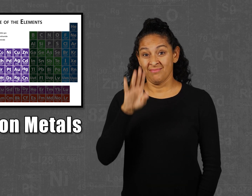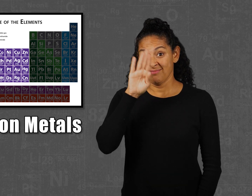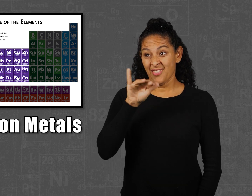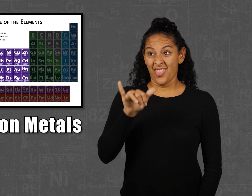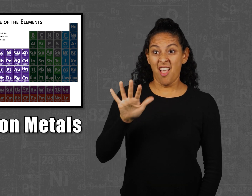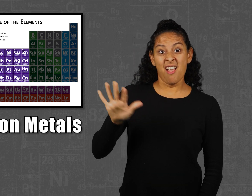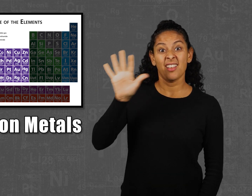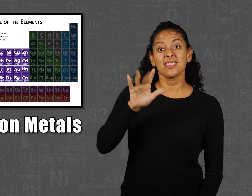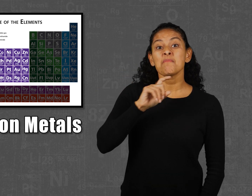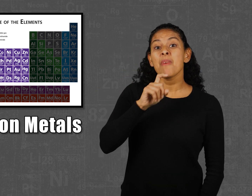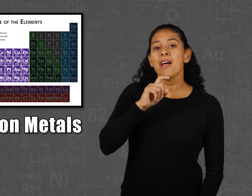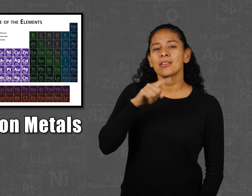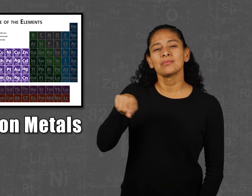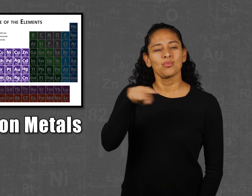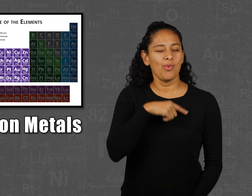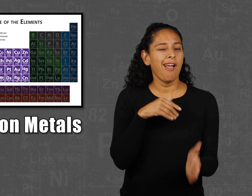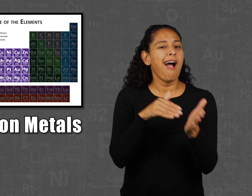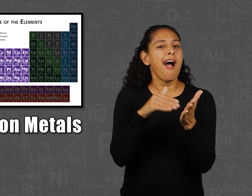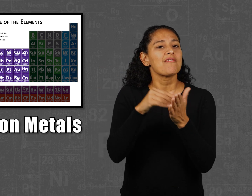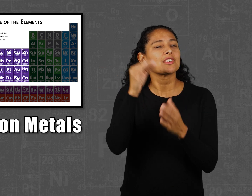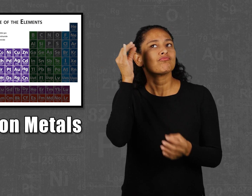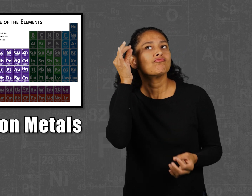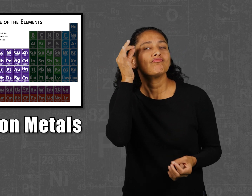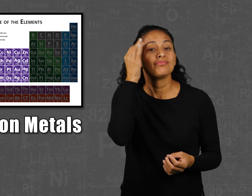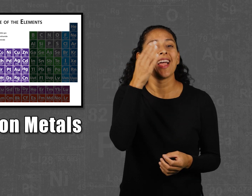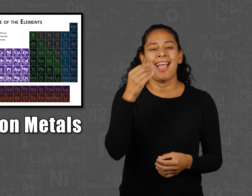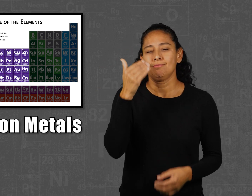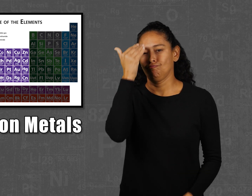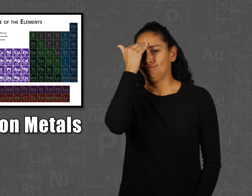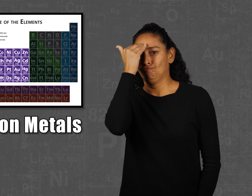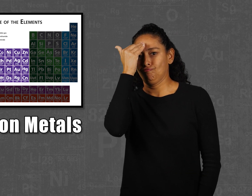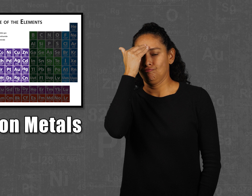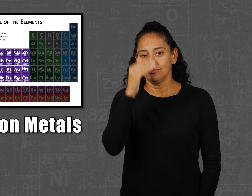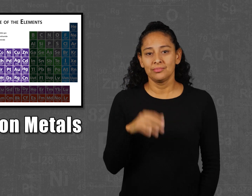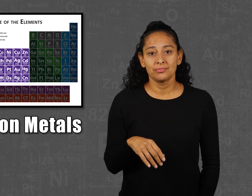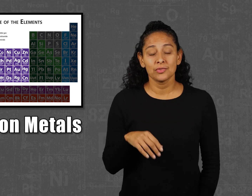These are metals we often think about and know.